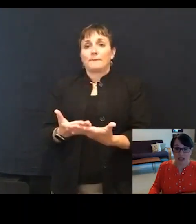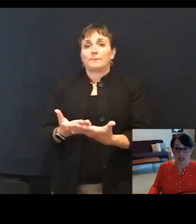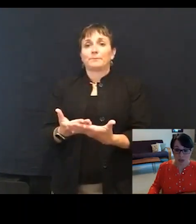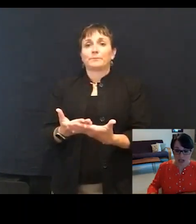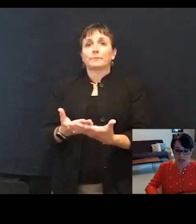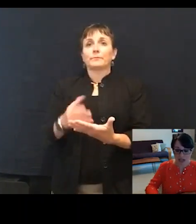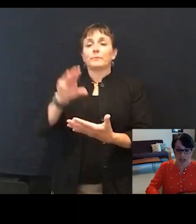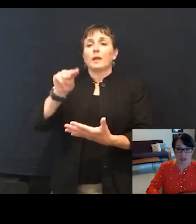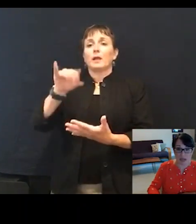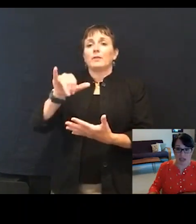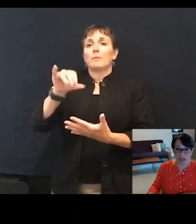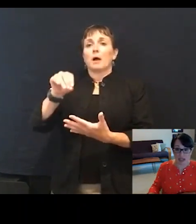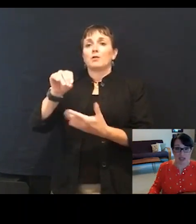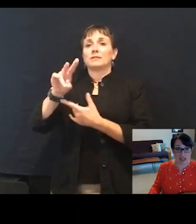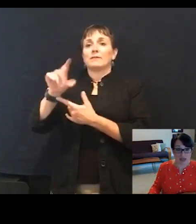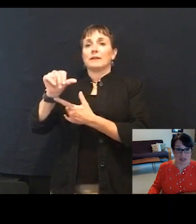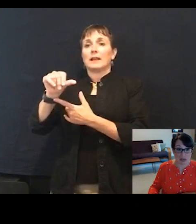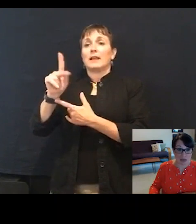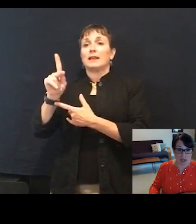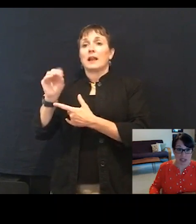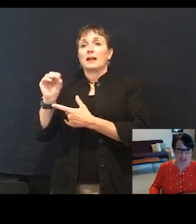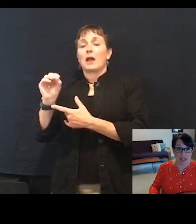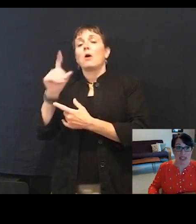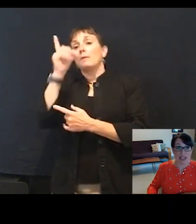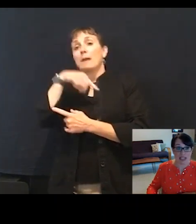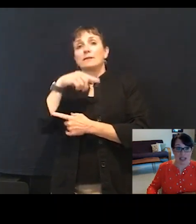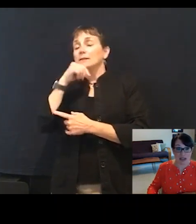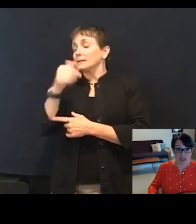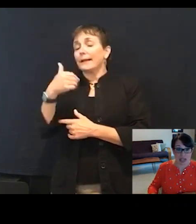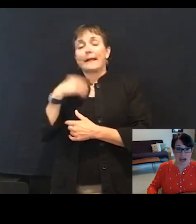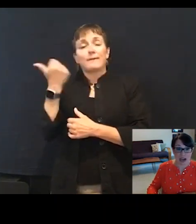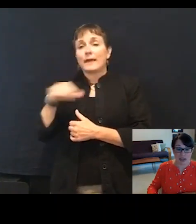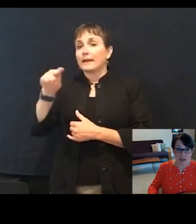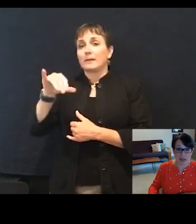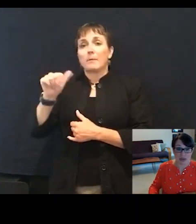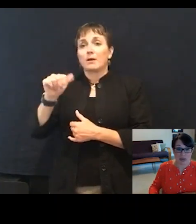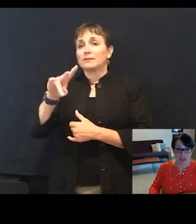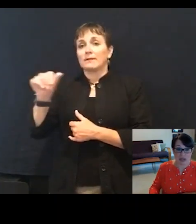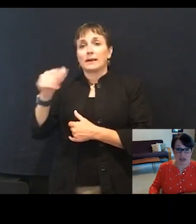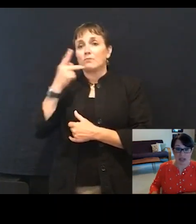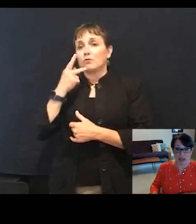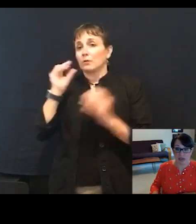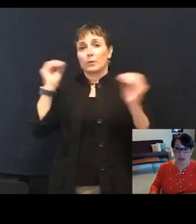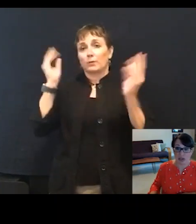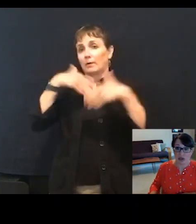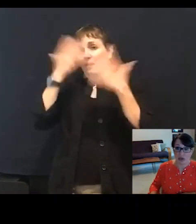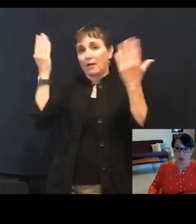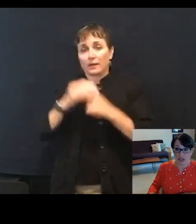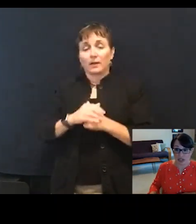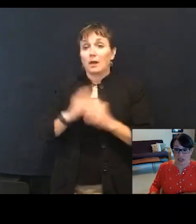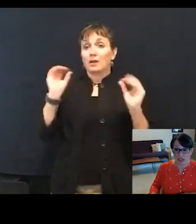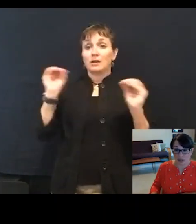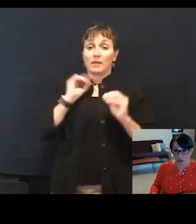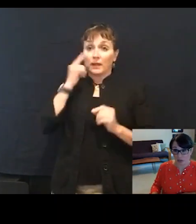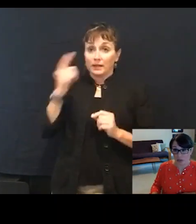express any myosin 7A protein in either its eyes, which you can see on the left, or in its ears, which